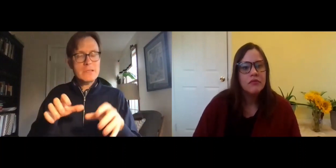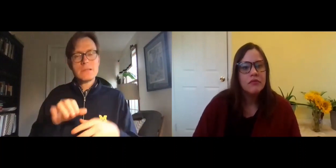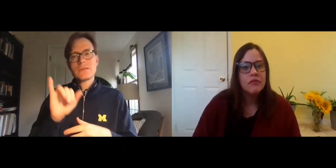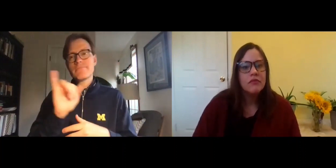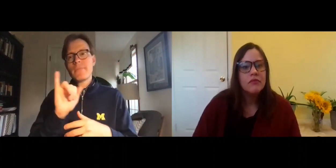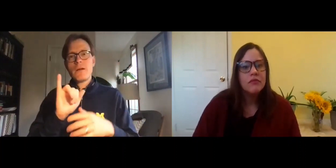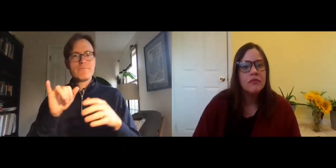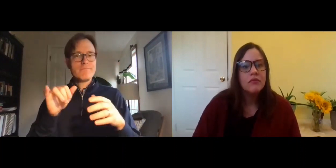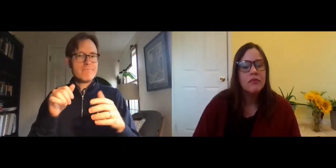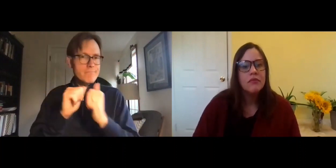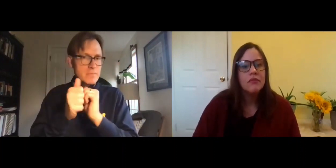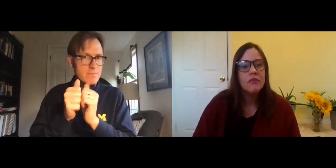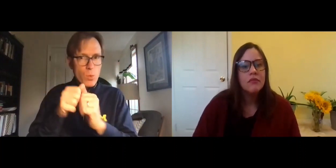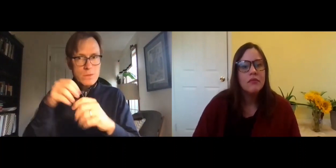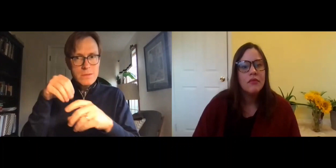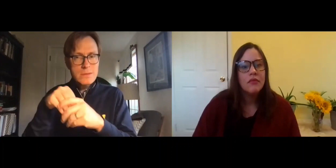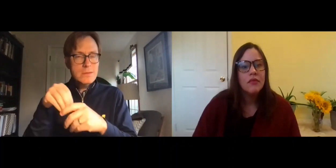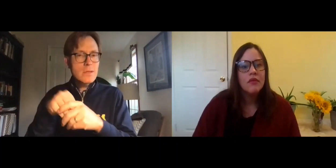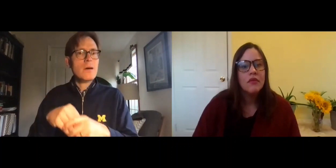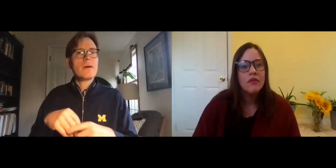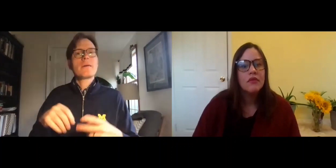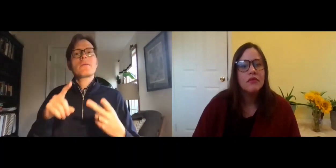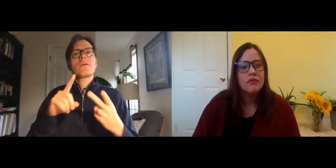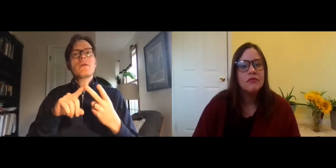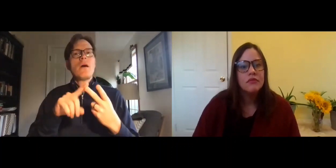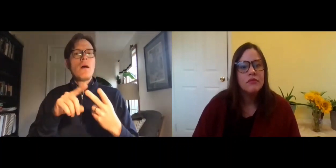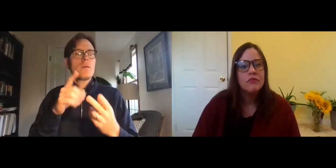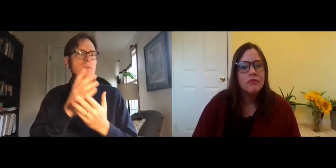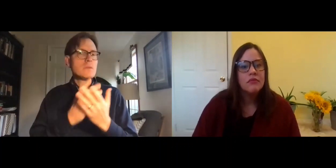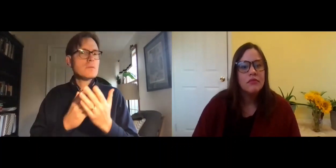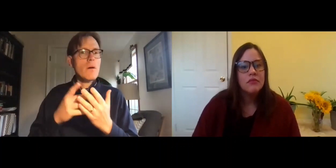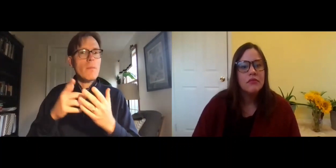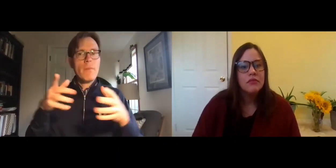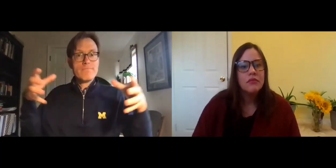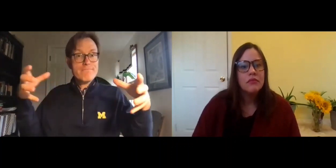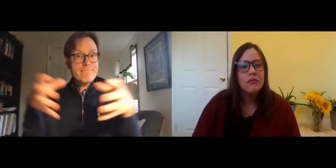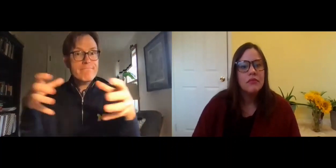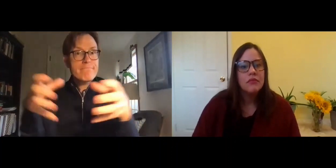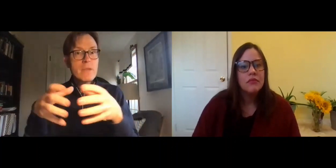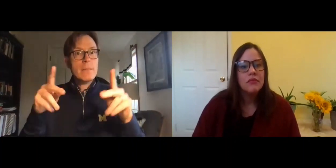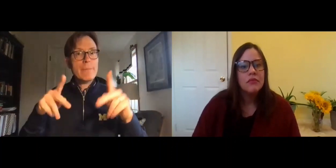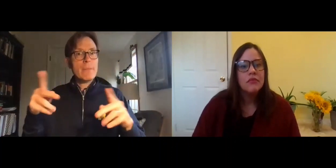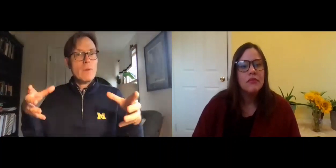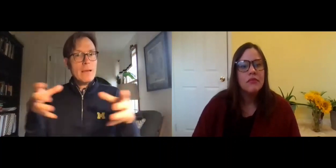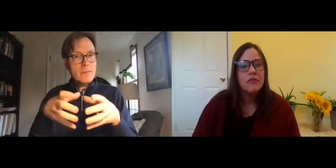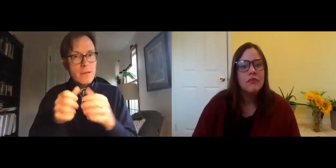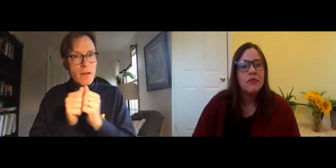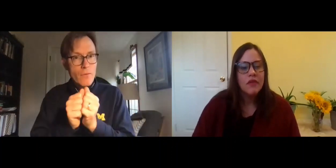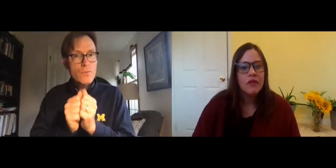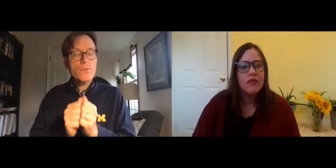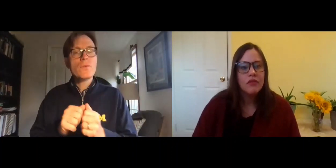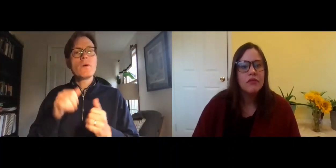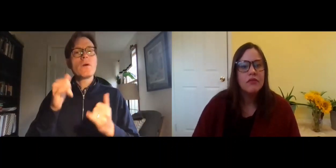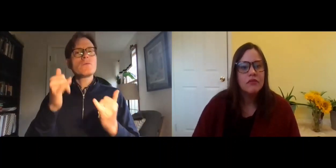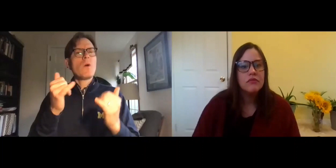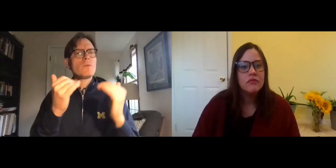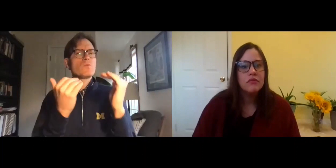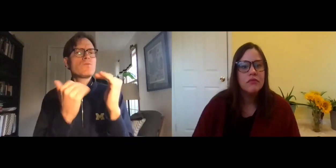There are limitations on certain activities like indoor sporting events, gatherings.